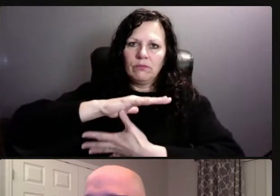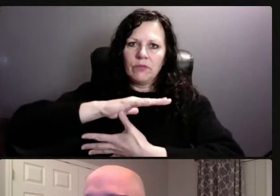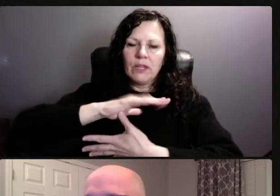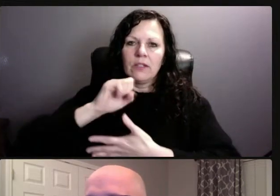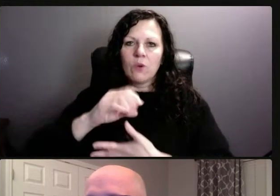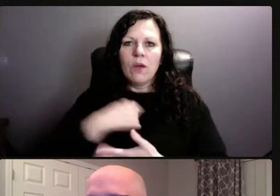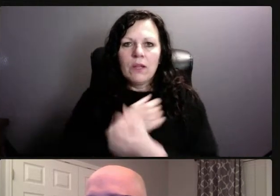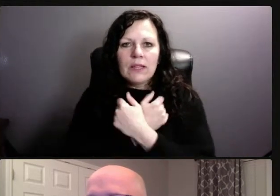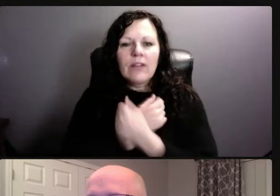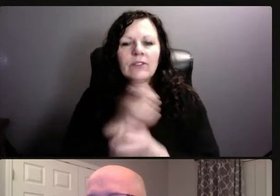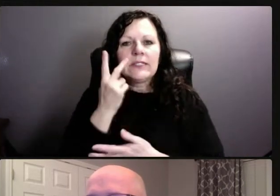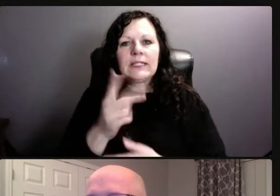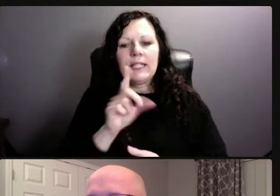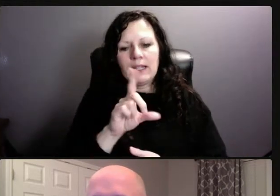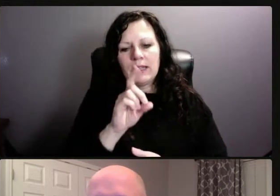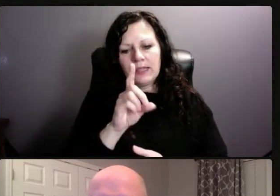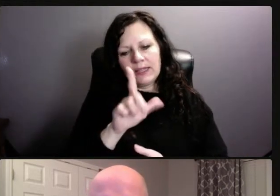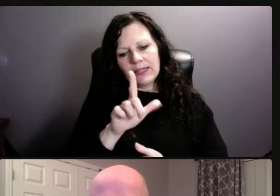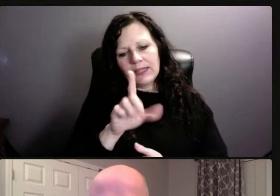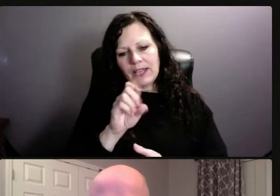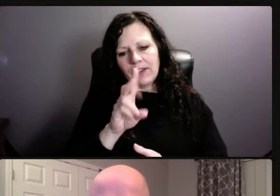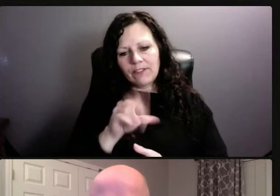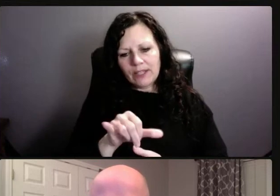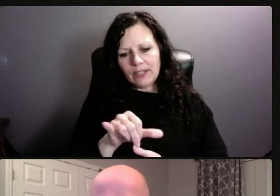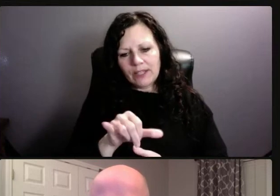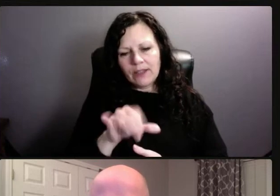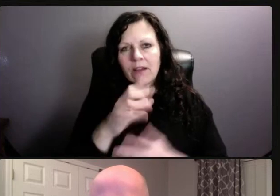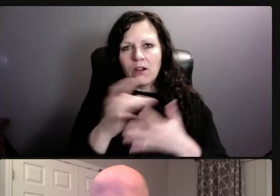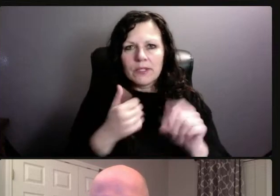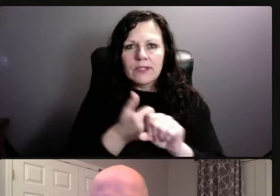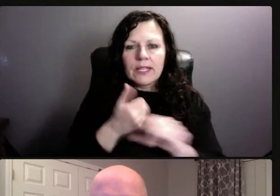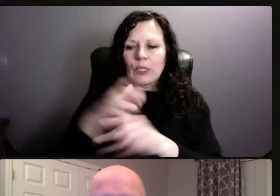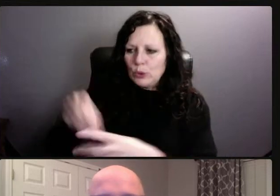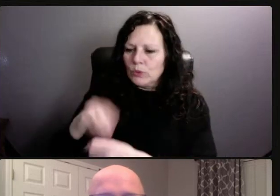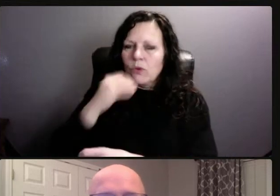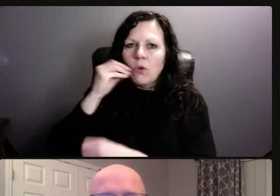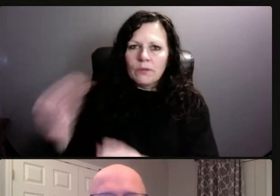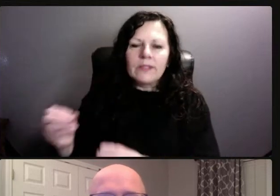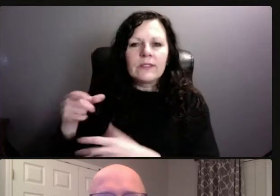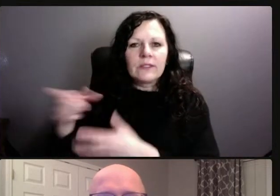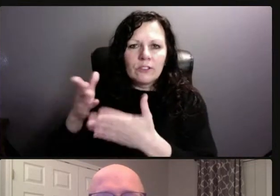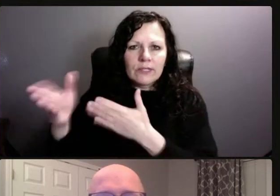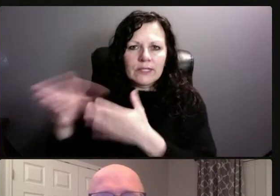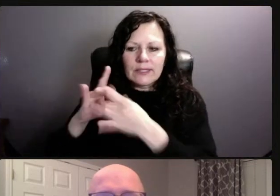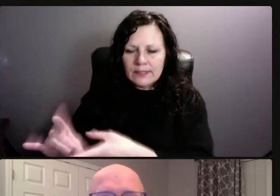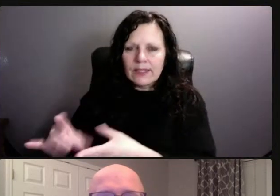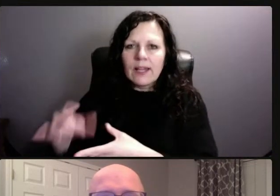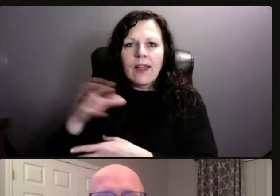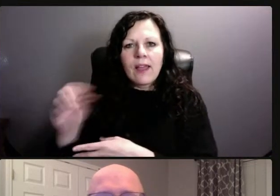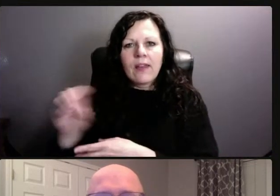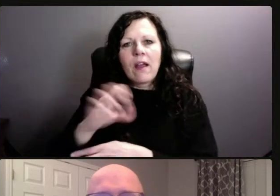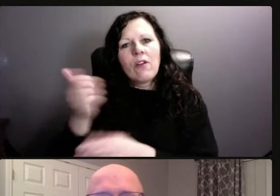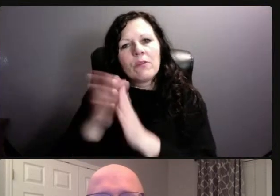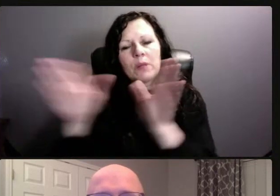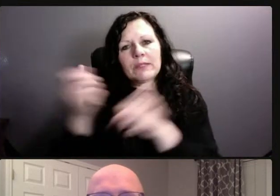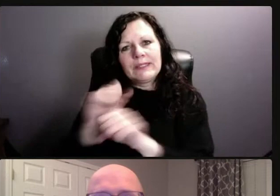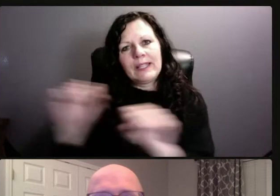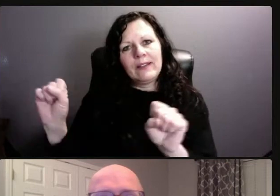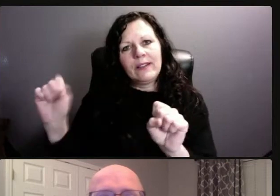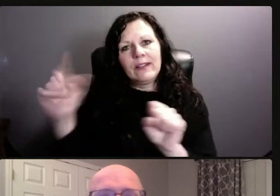BUT THEY THE PUBLIC'S BEEN VERY CLEAR AND VERY CONSISTENT.